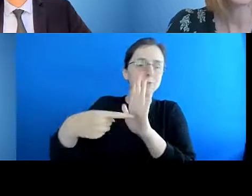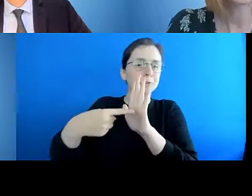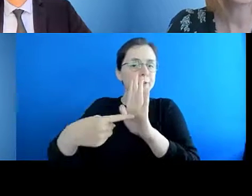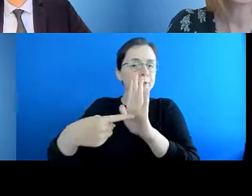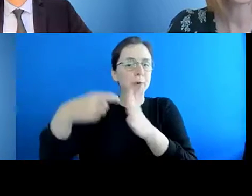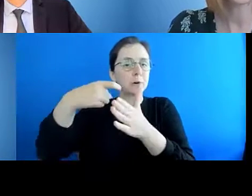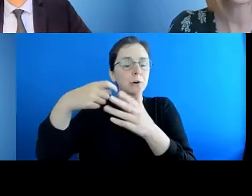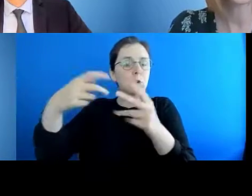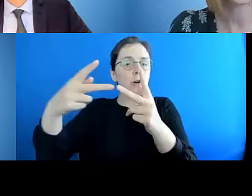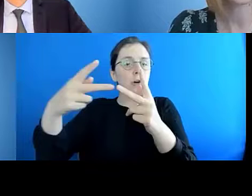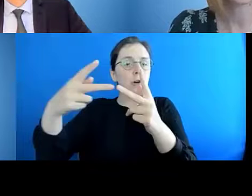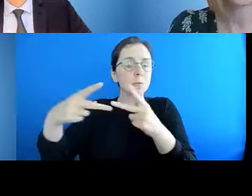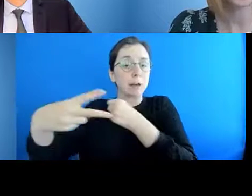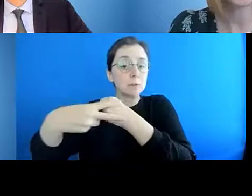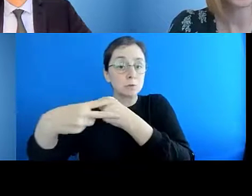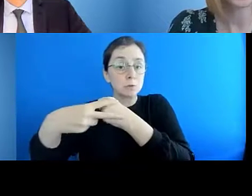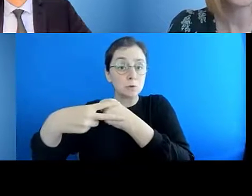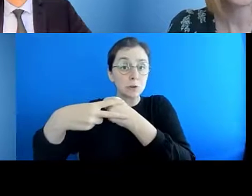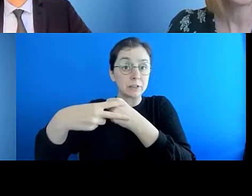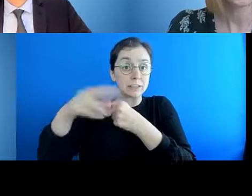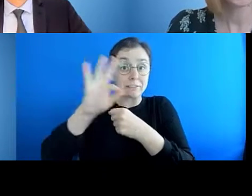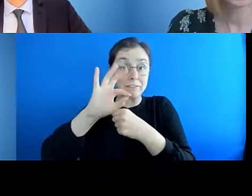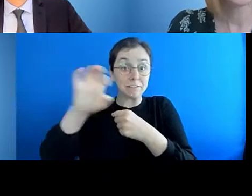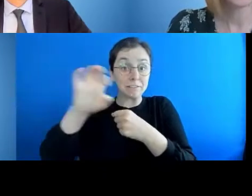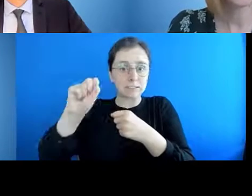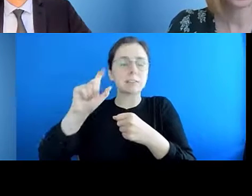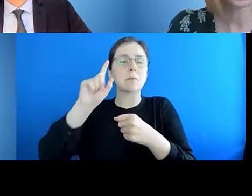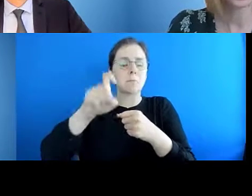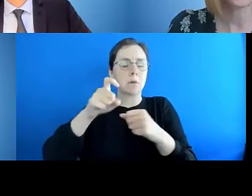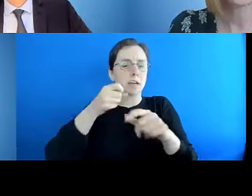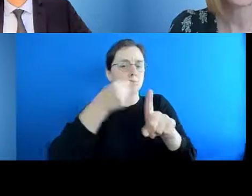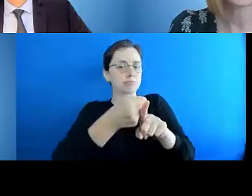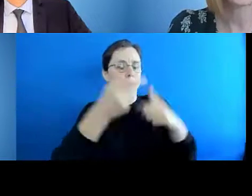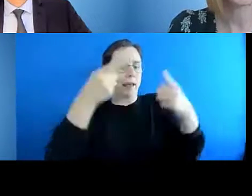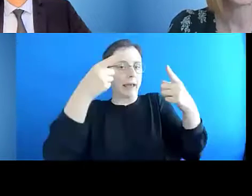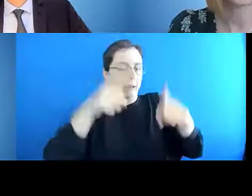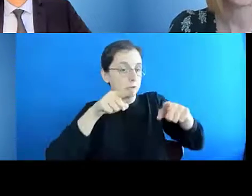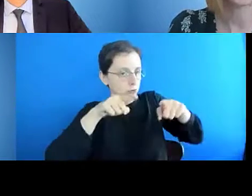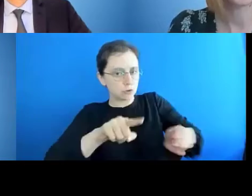those must be incurred during the performance period, and that includes for scientific data